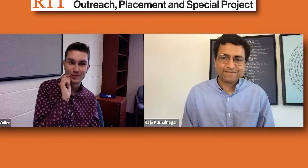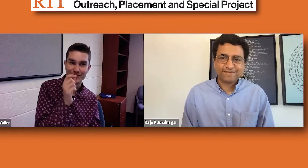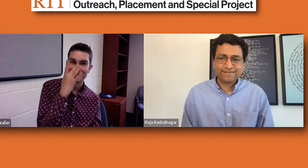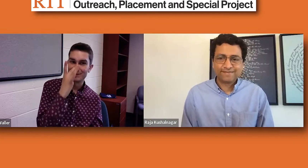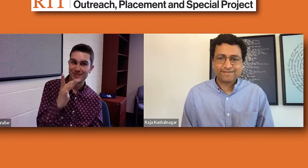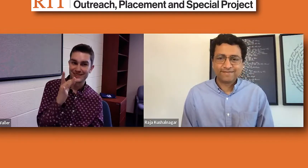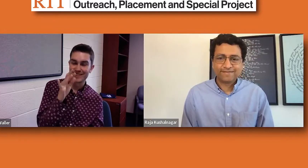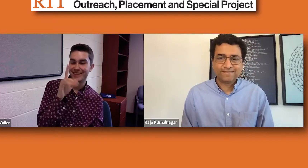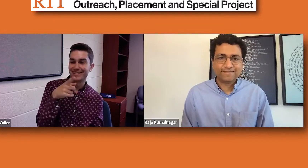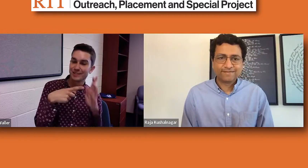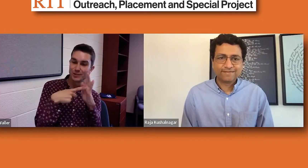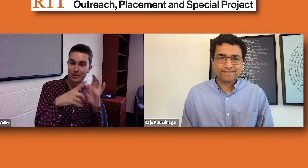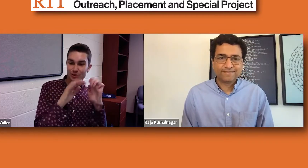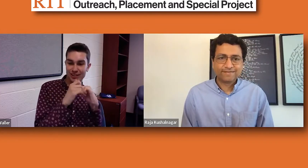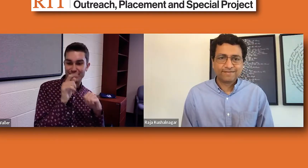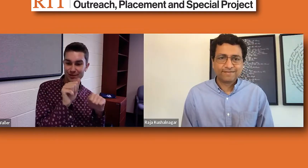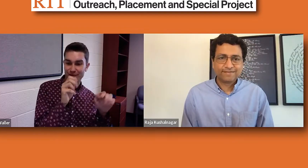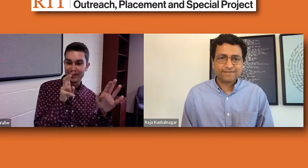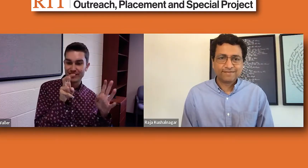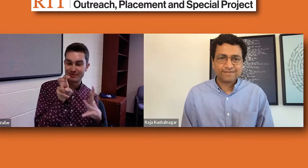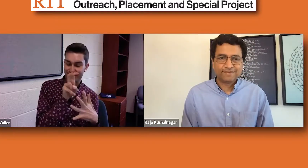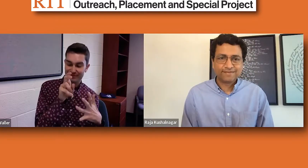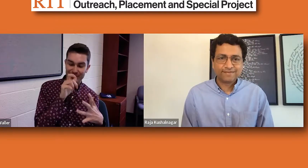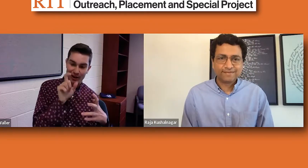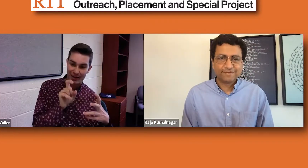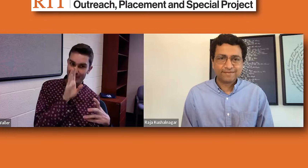and I move my way into computers.